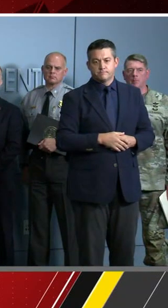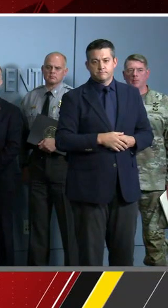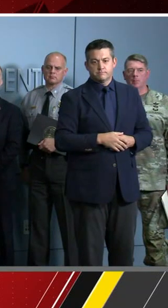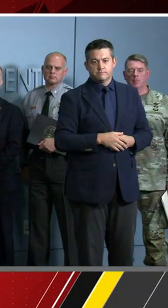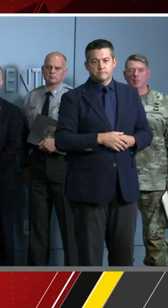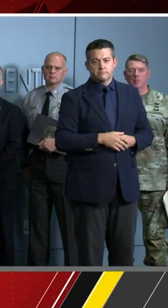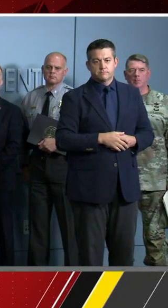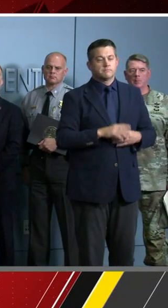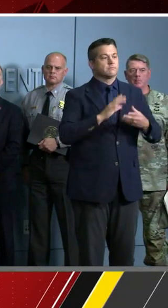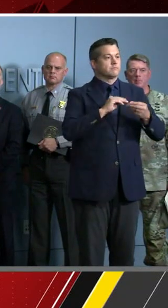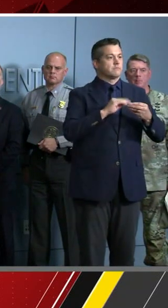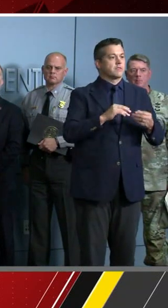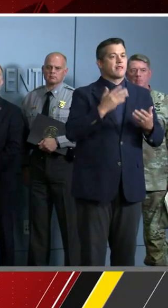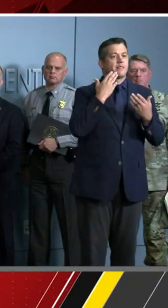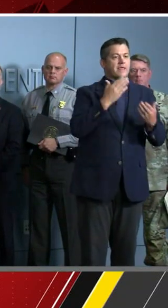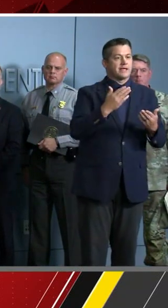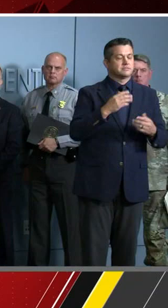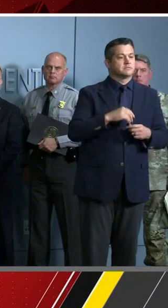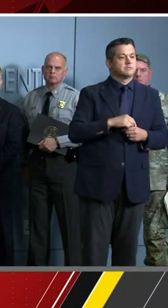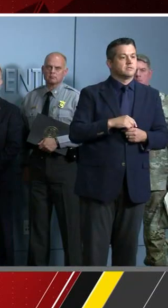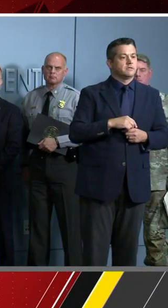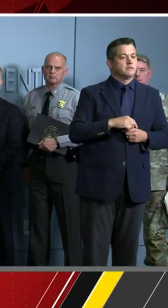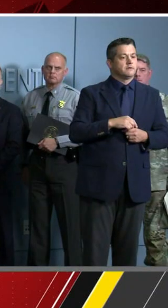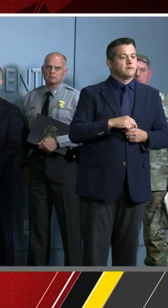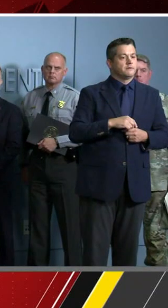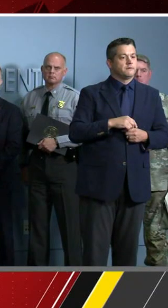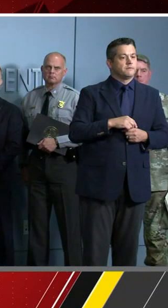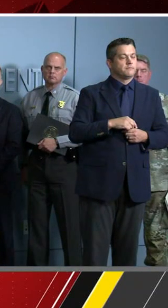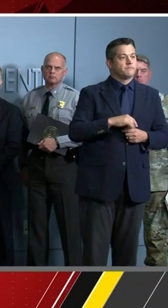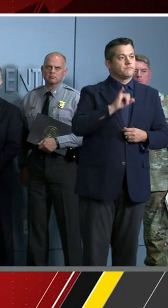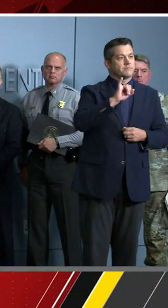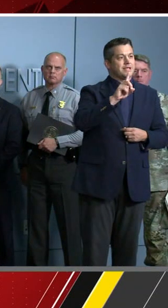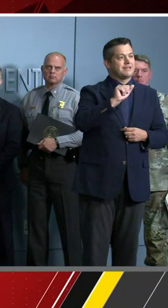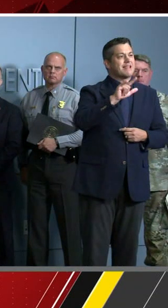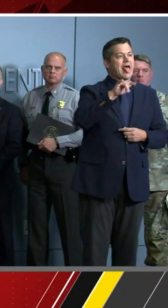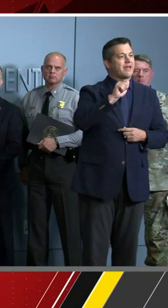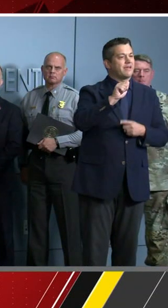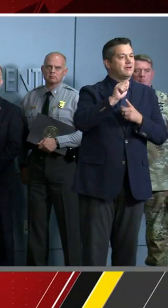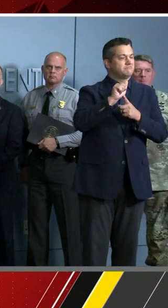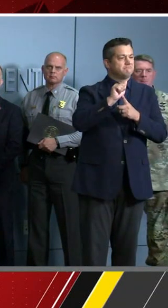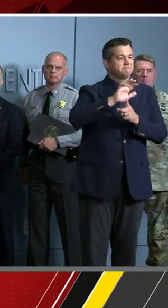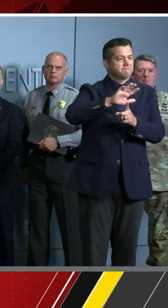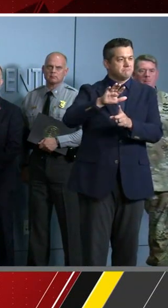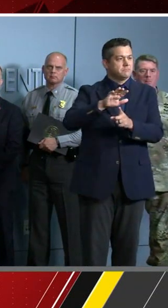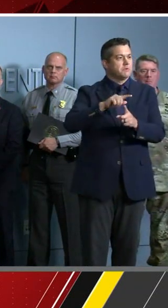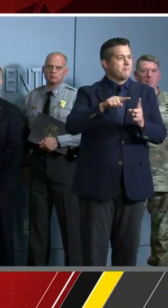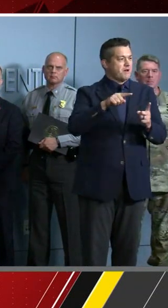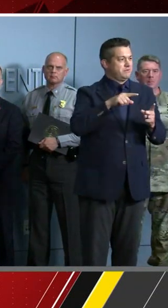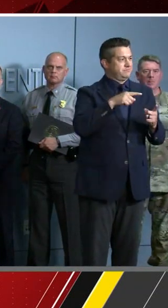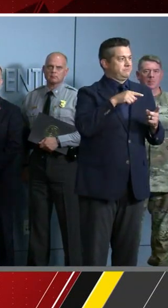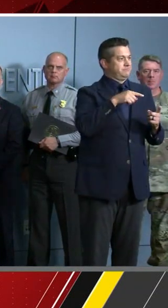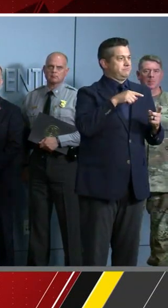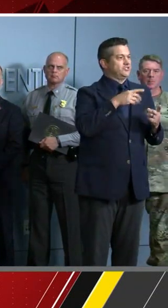Governor. Thanks for taking my call. Generally speaking, not